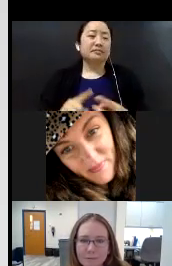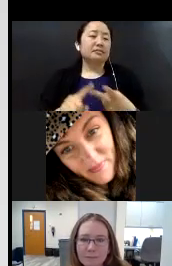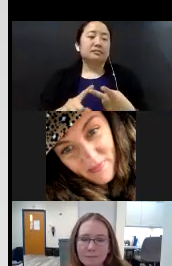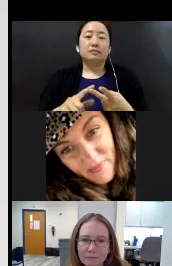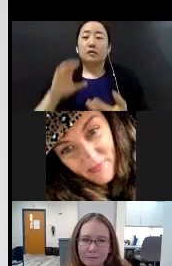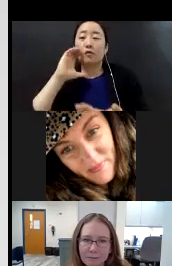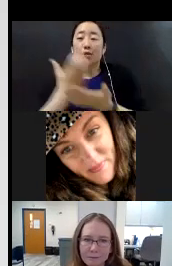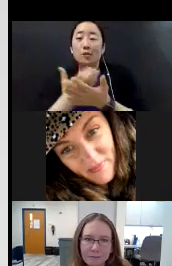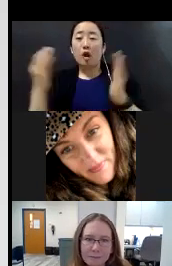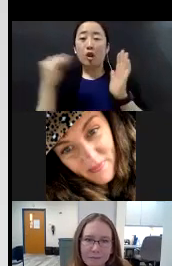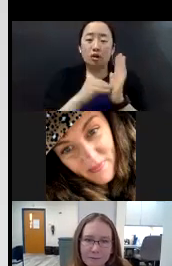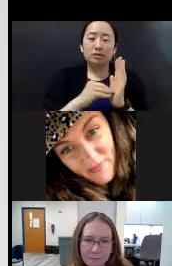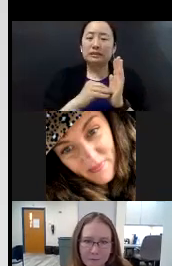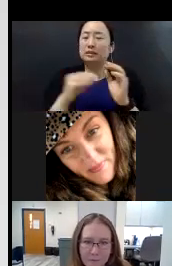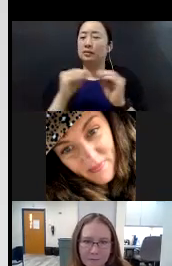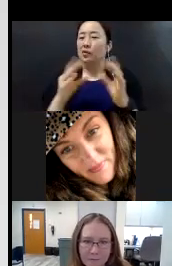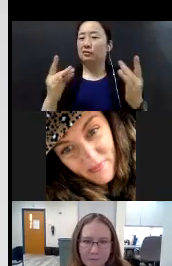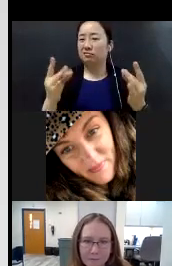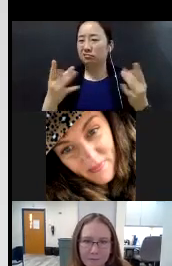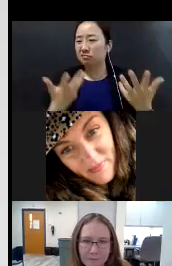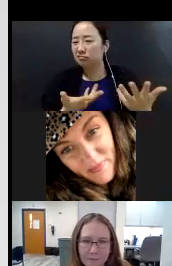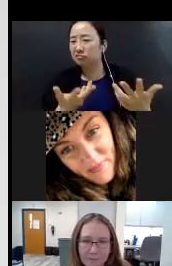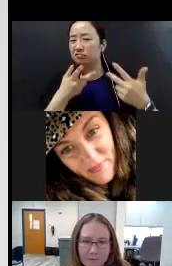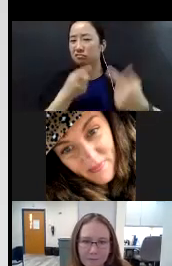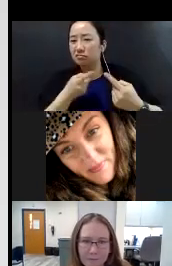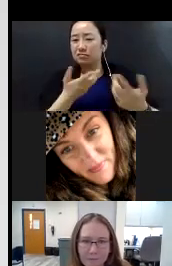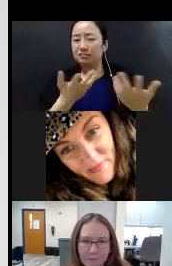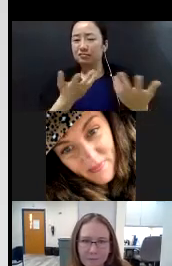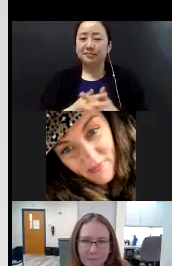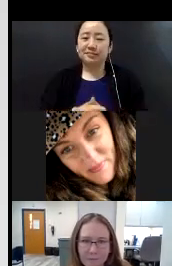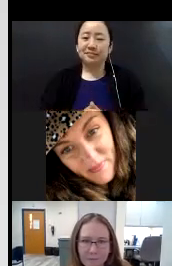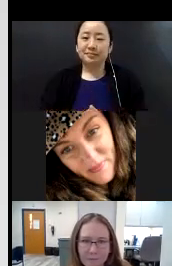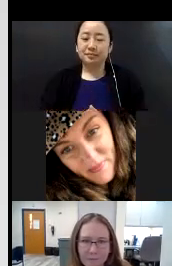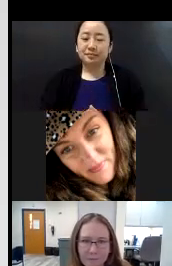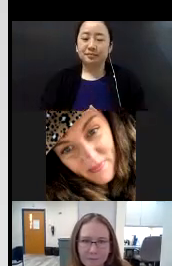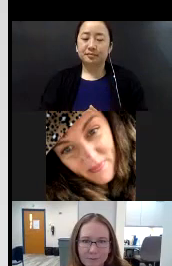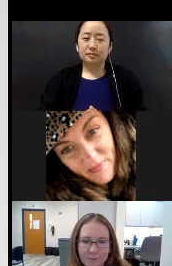IT WAS A LITTLE BIT HARDER AND NOT EASY TO MANAGE